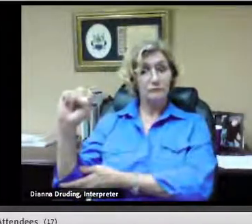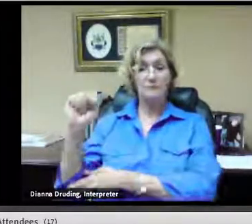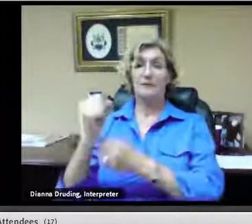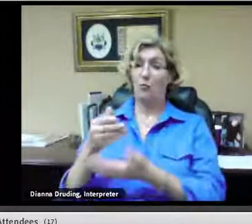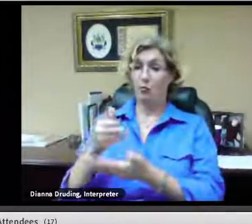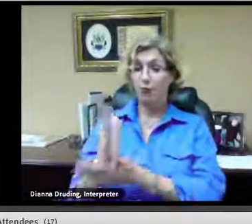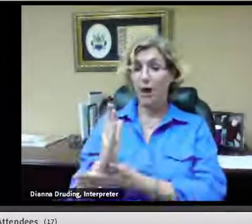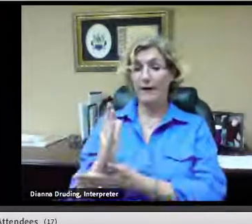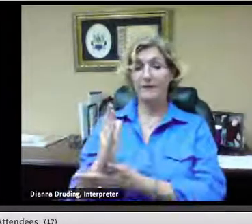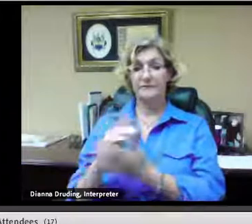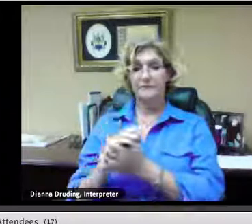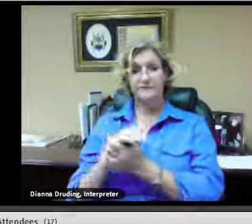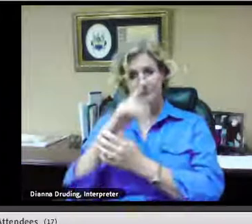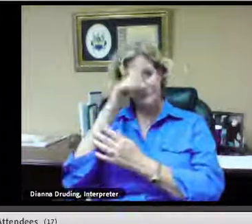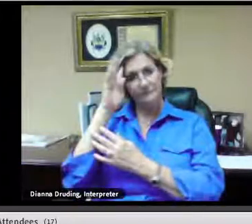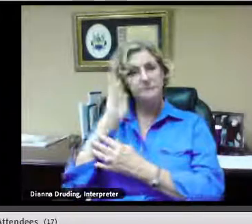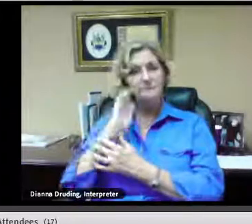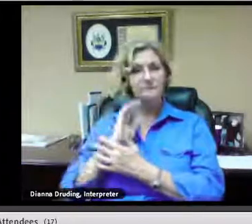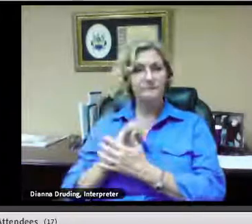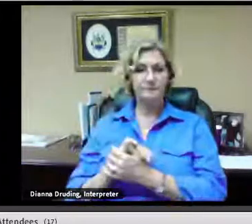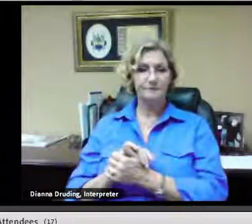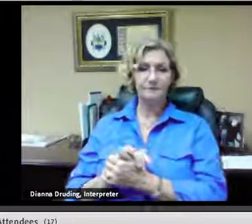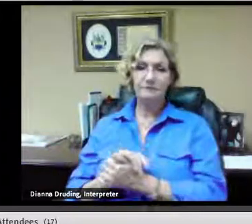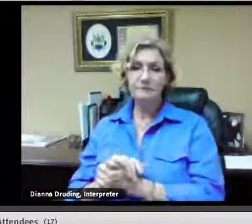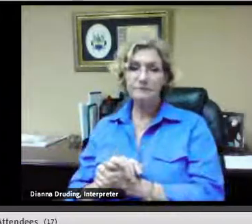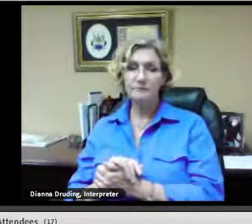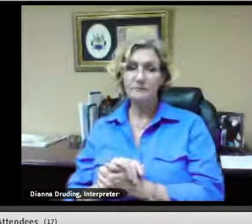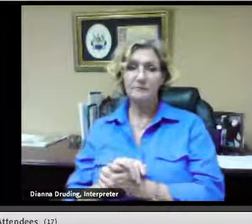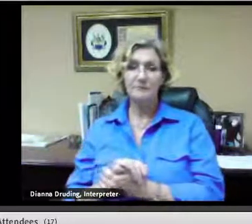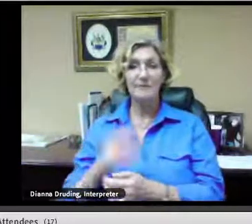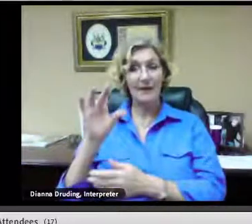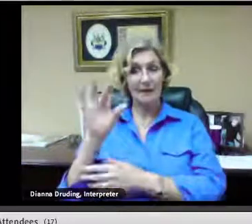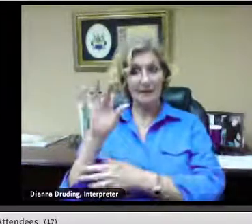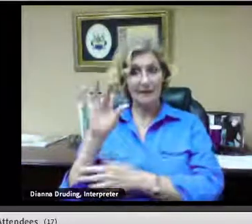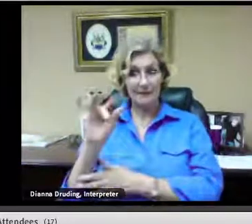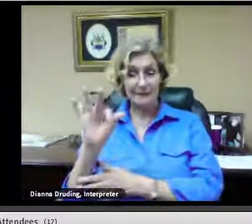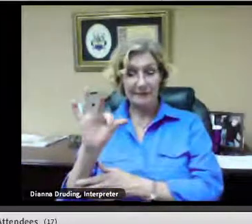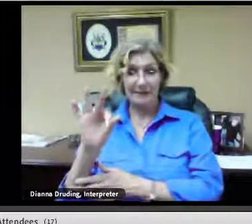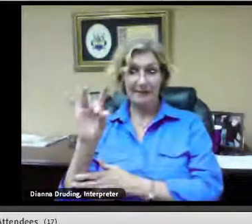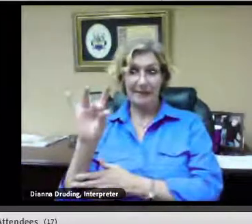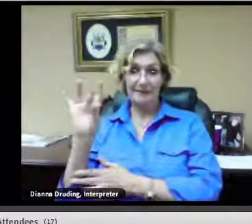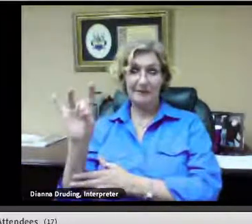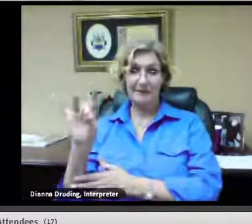1988, we have students at Gallaudet University shut down and occupy their campus,